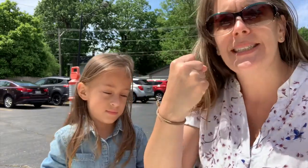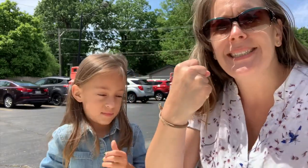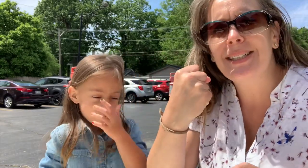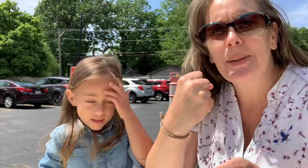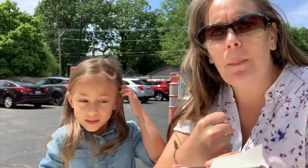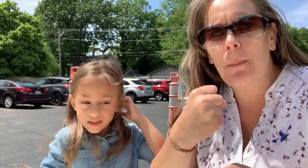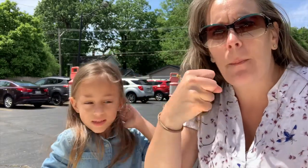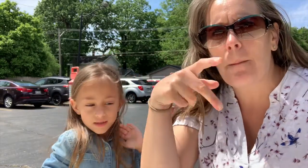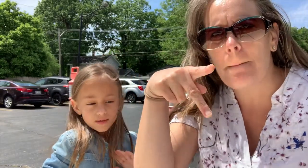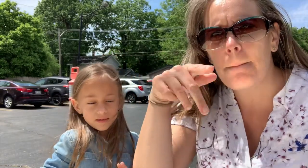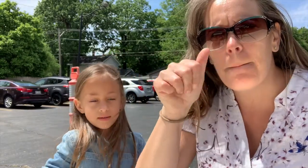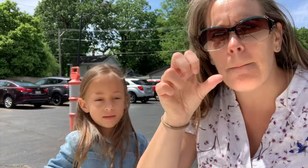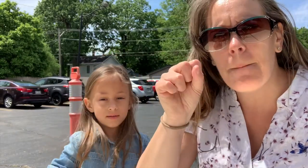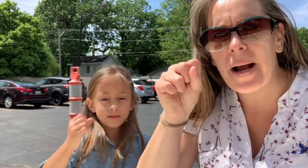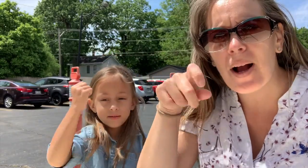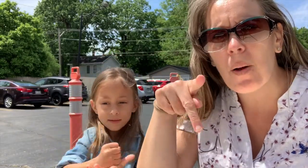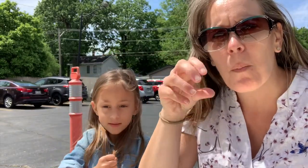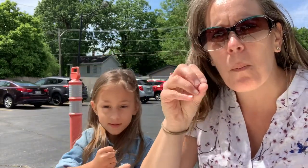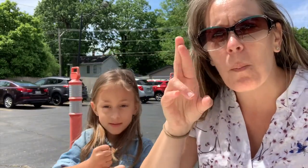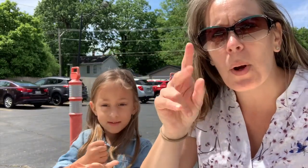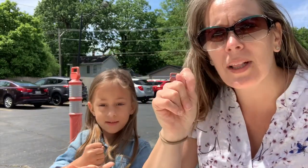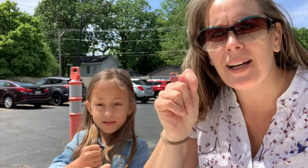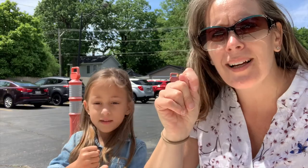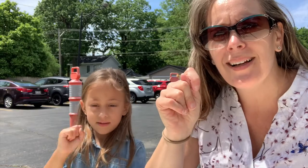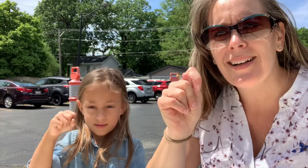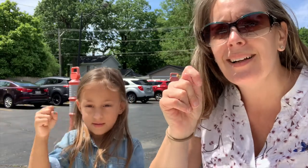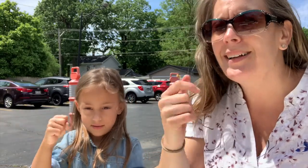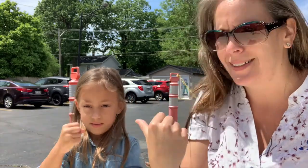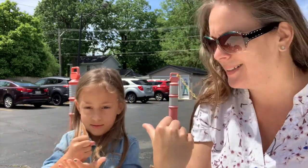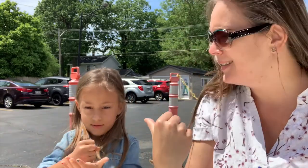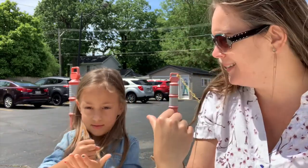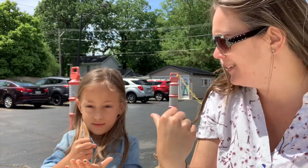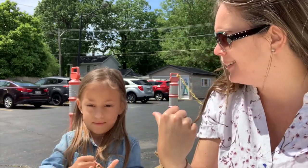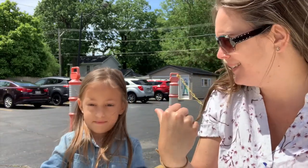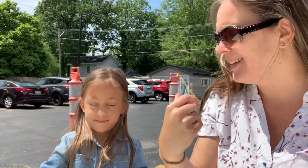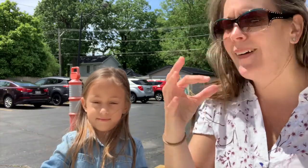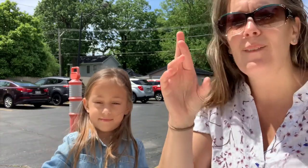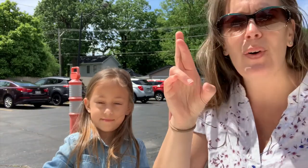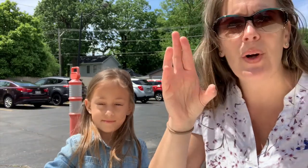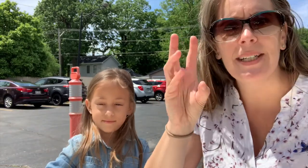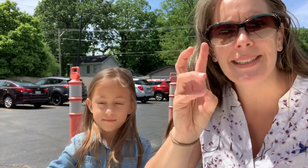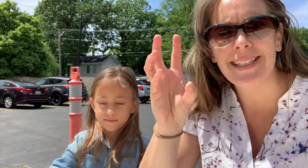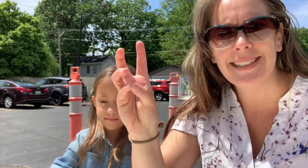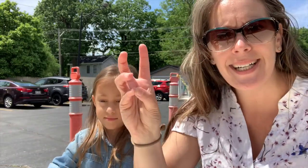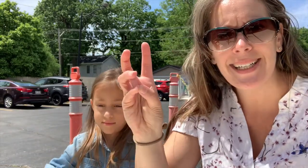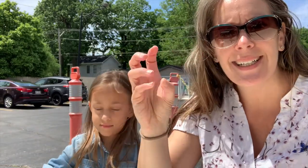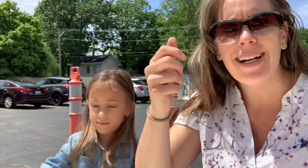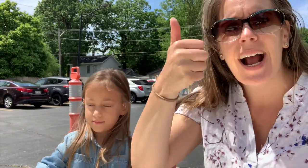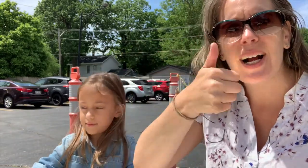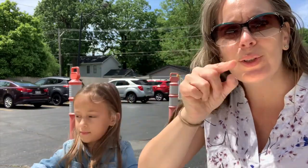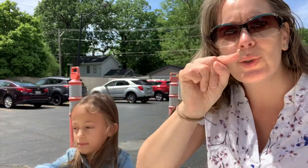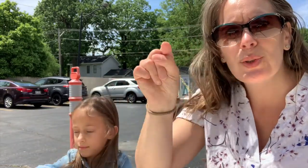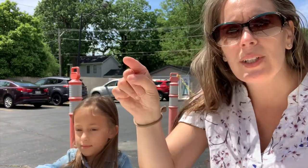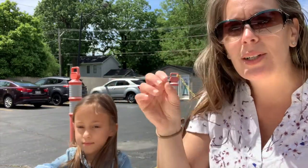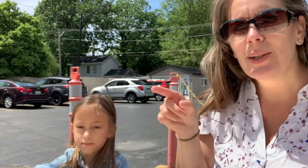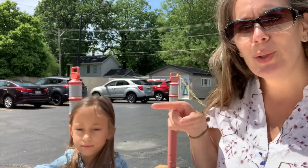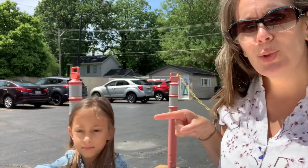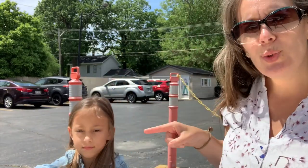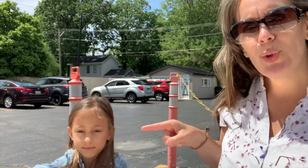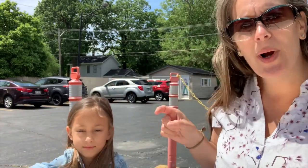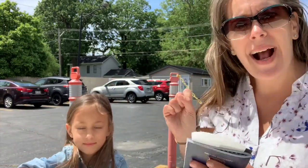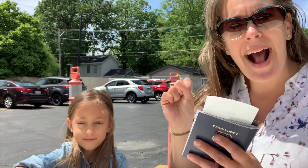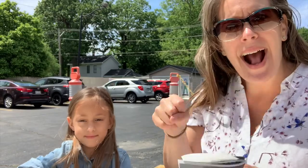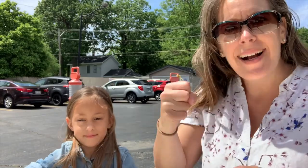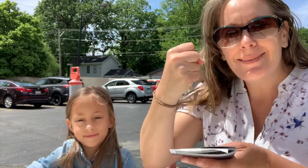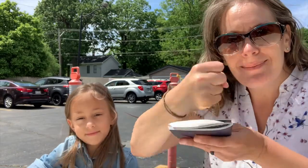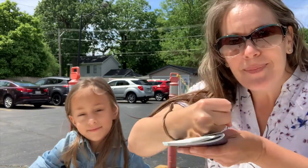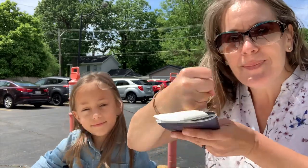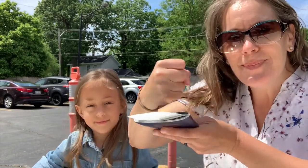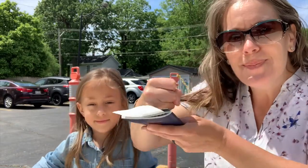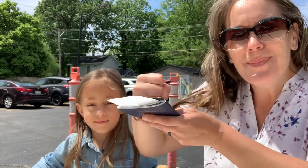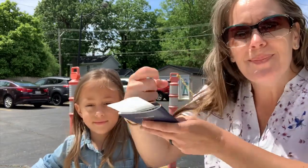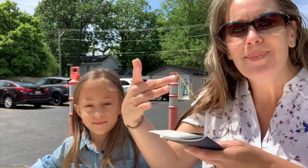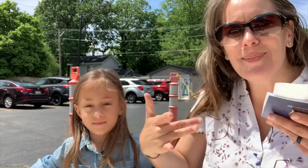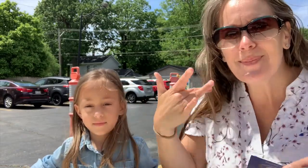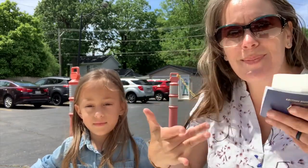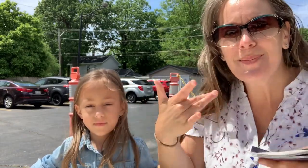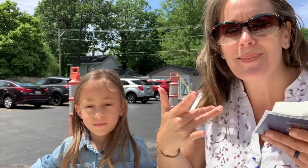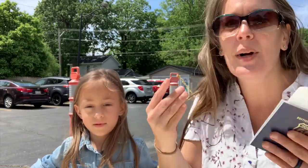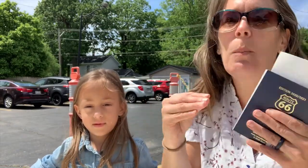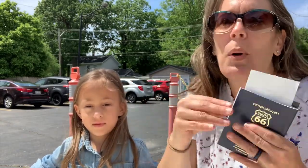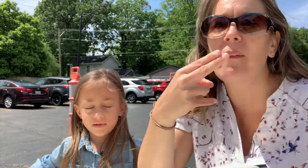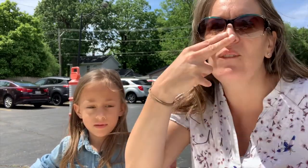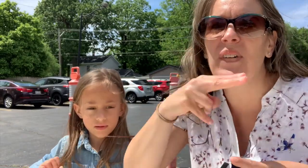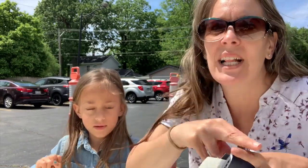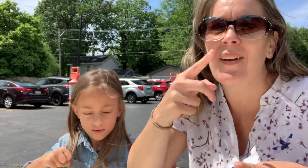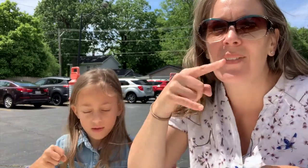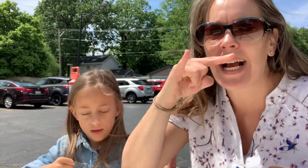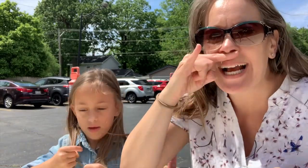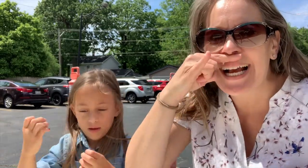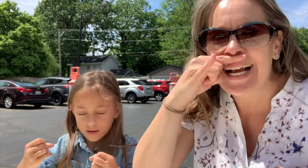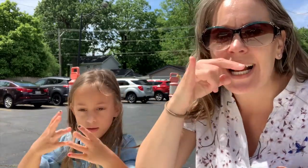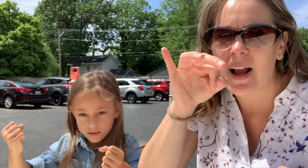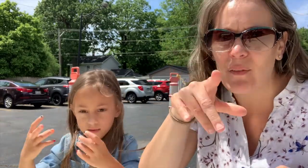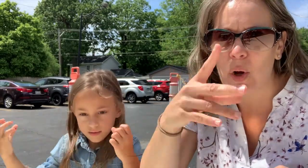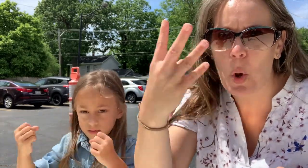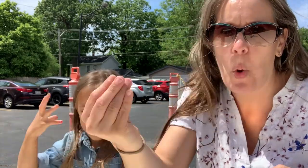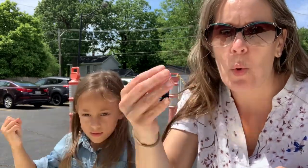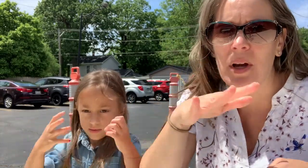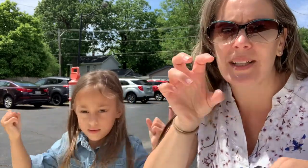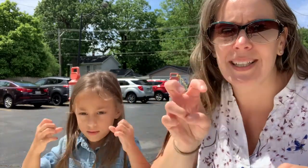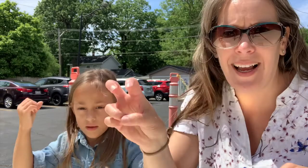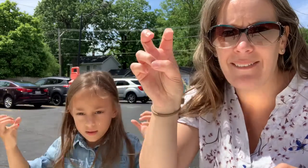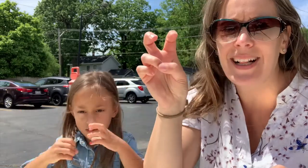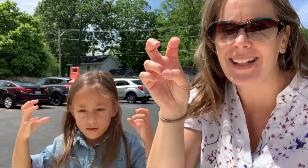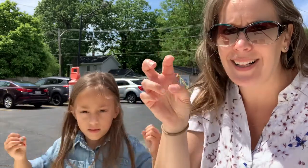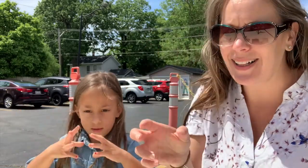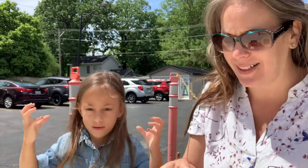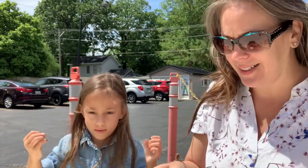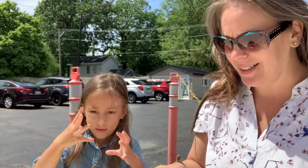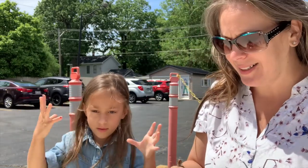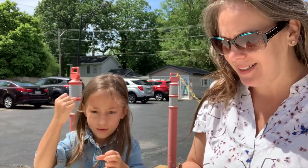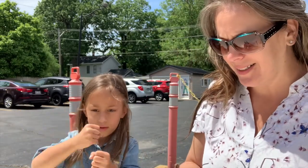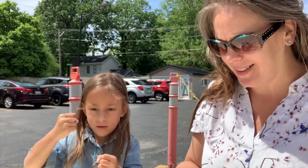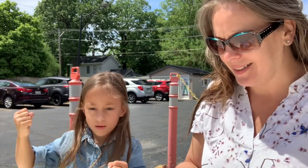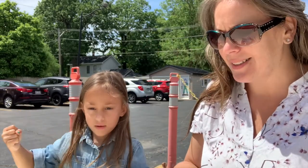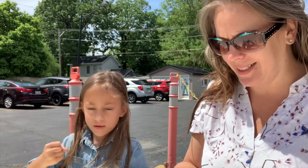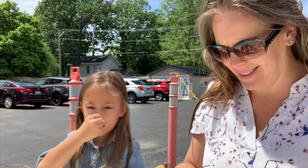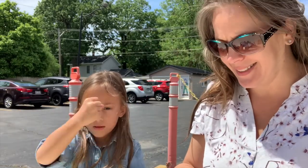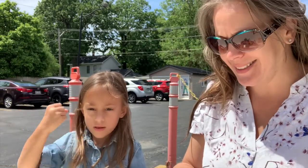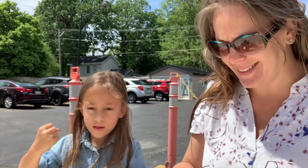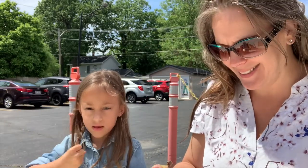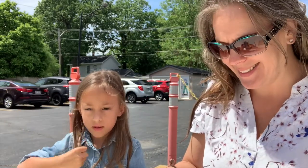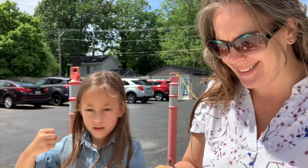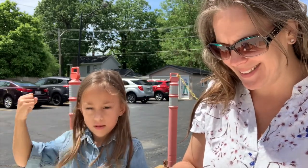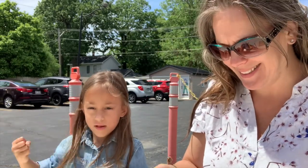Passport of Route 66 so she can collect all stamps more exciting and fun for kids if your going on road trip. Alot of stamps!